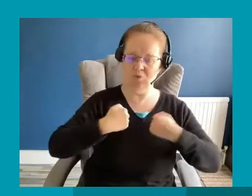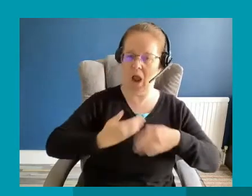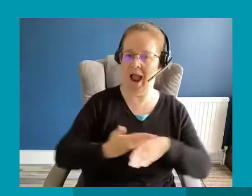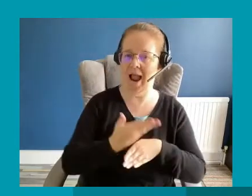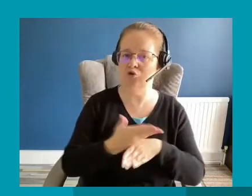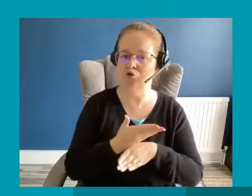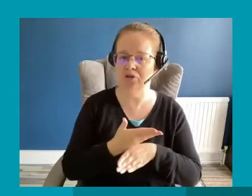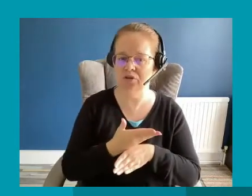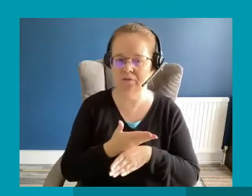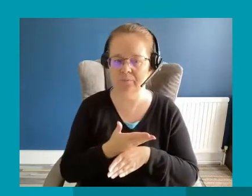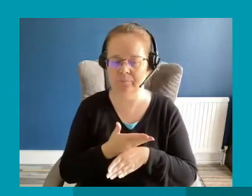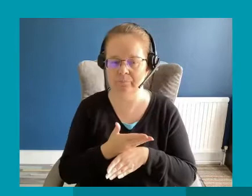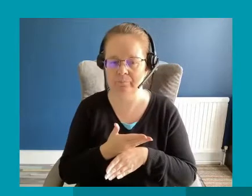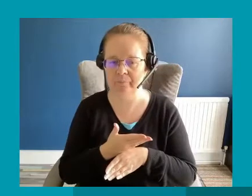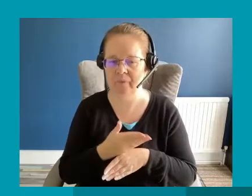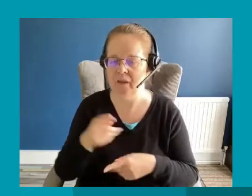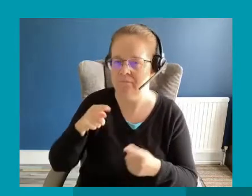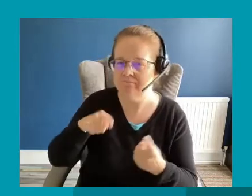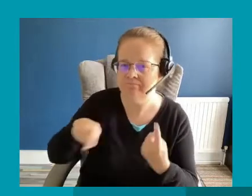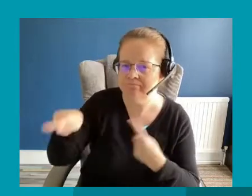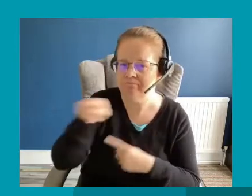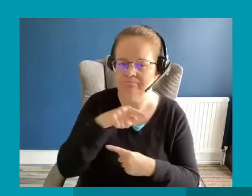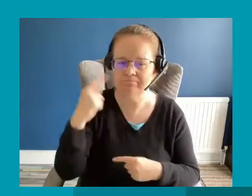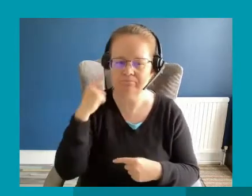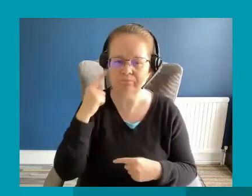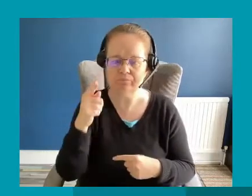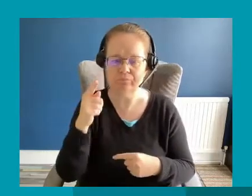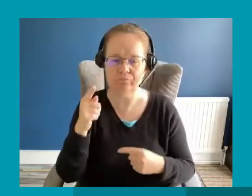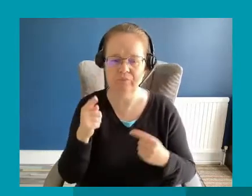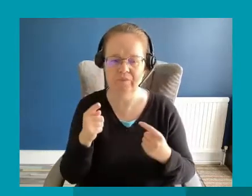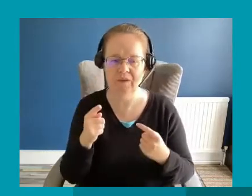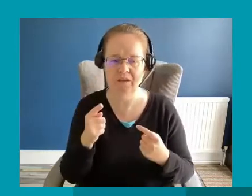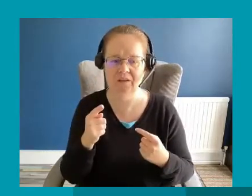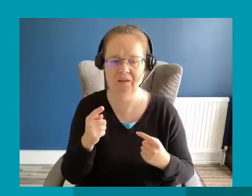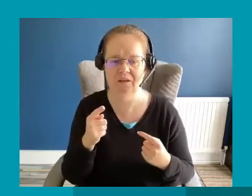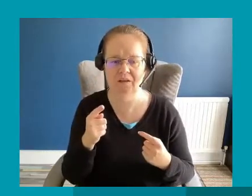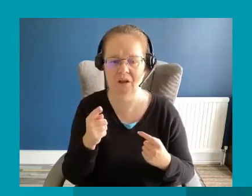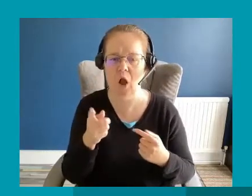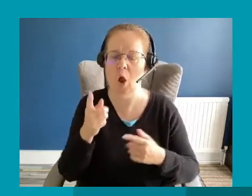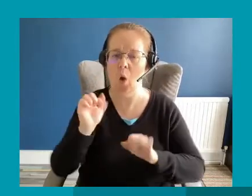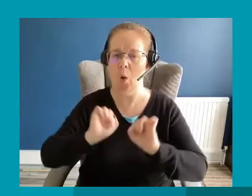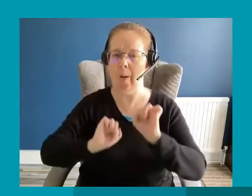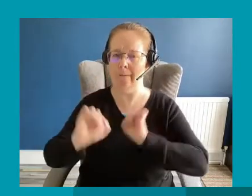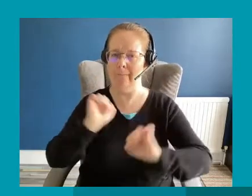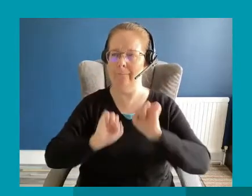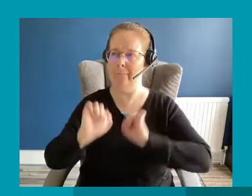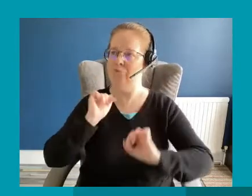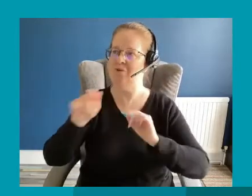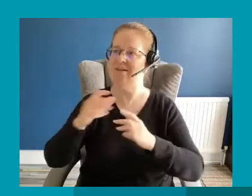What do you what do you guys think about this? All for much, much about what prevents a business